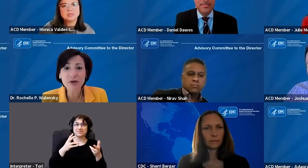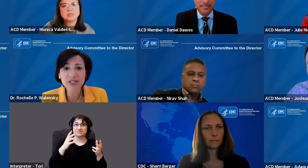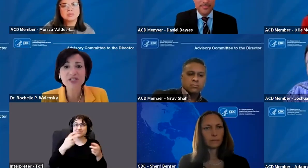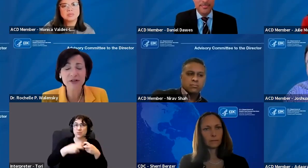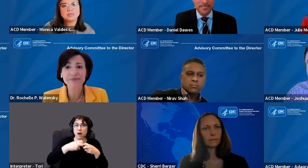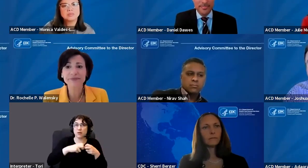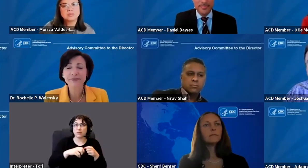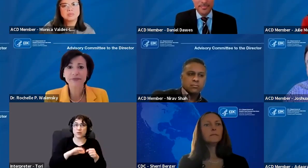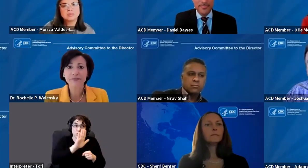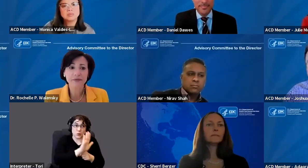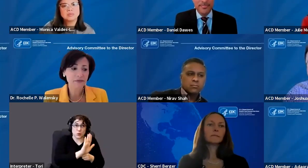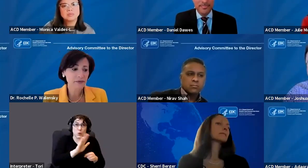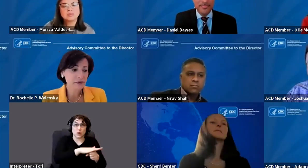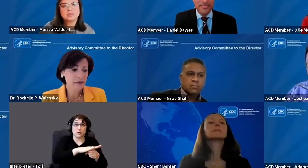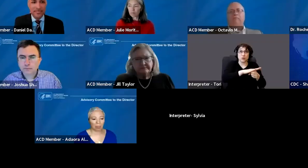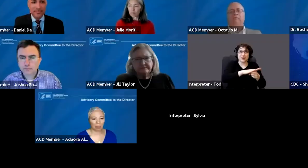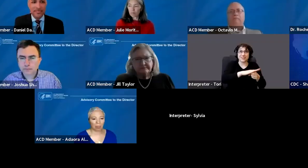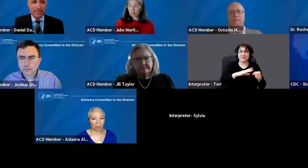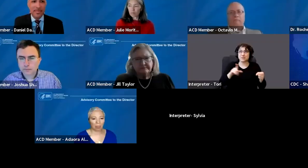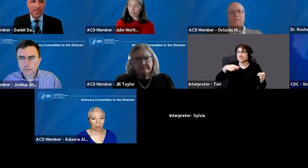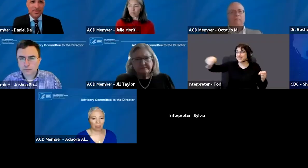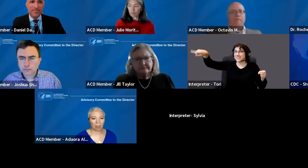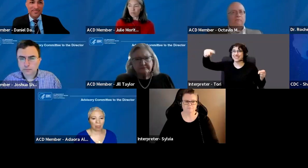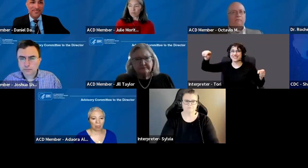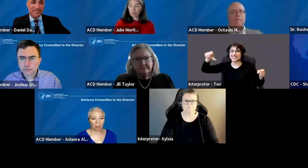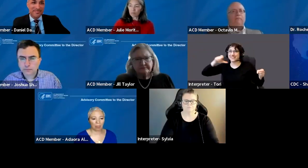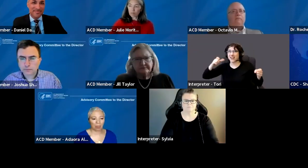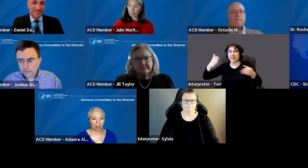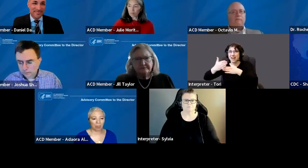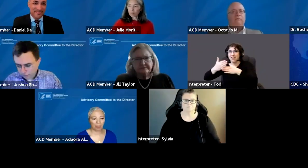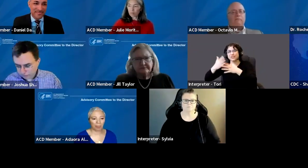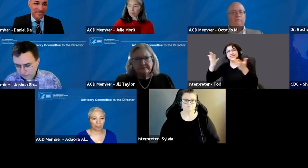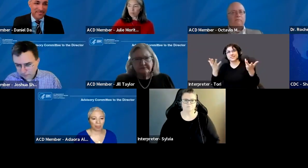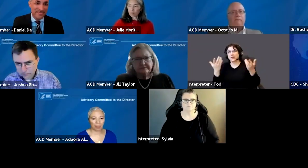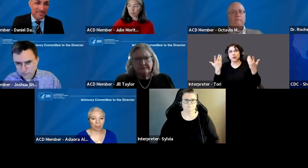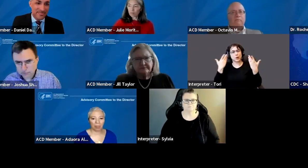They don't know what to do. Thank you.